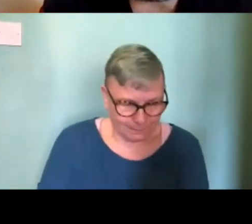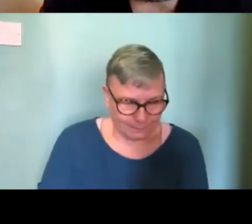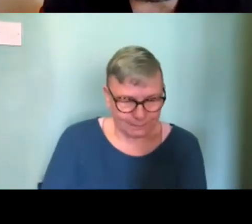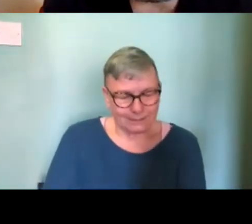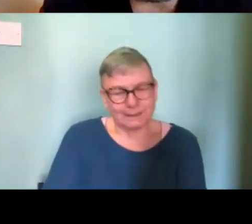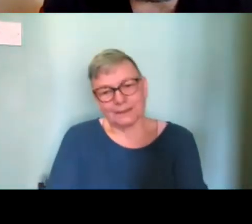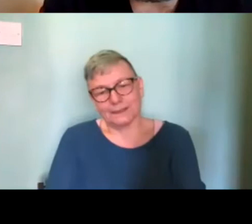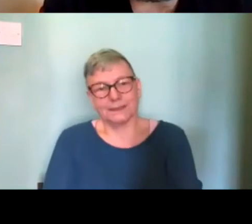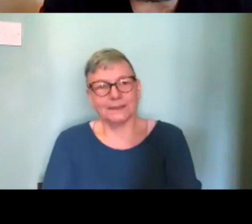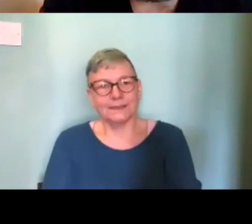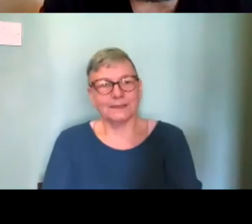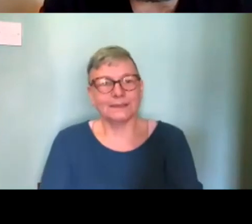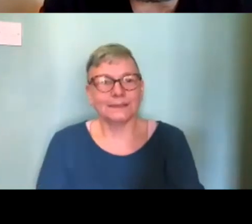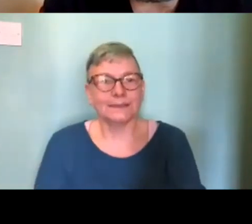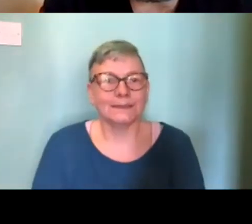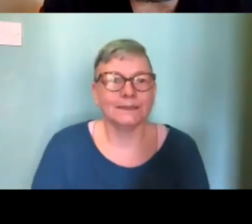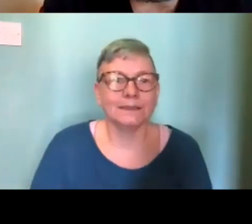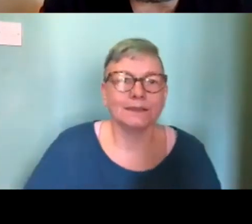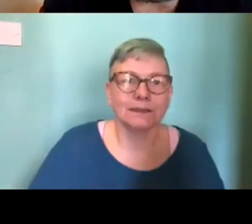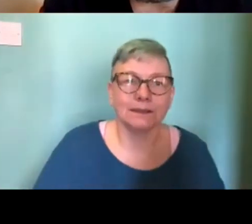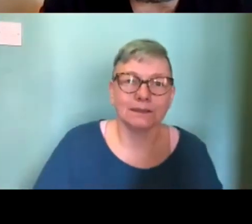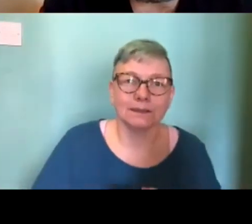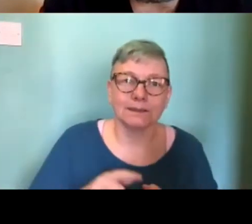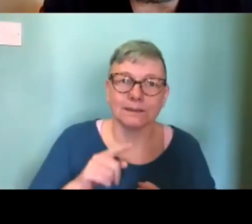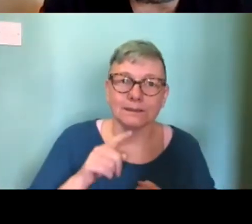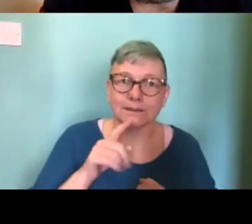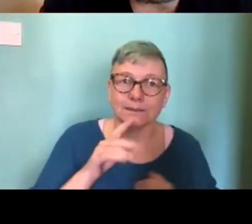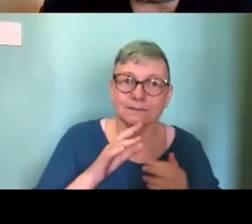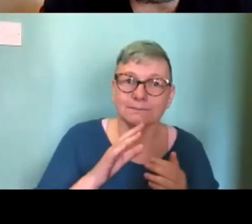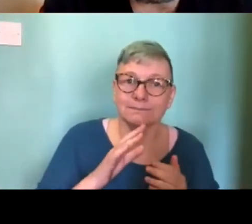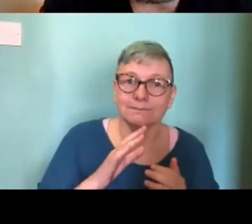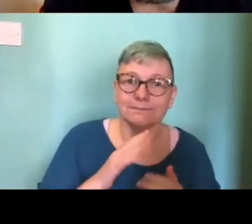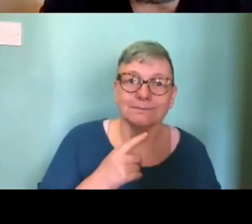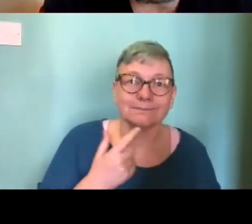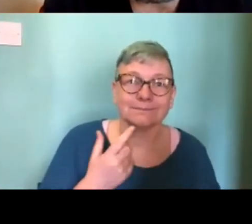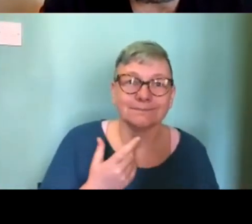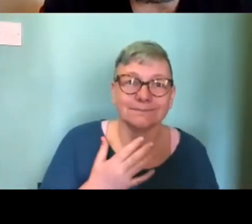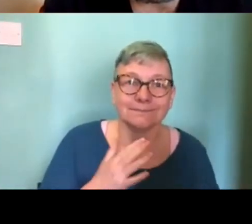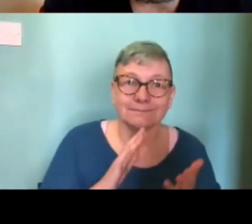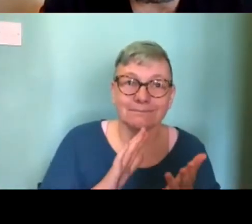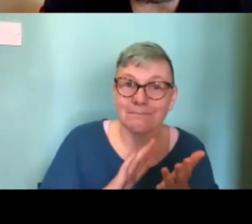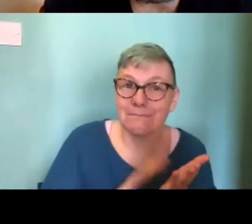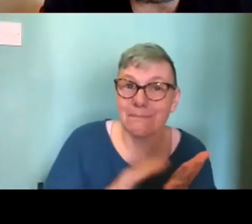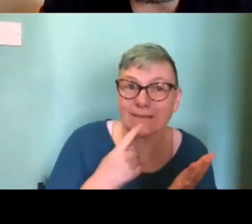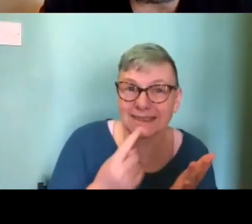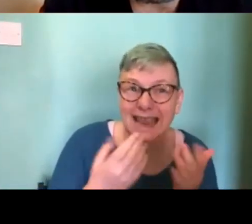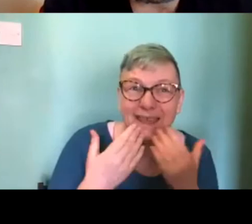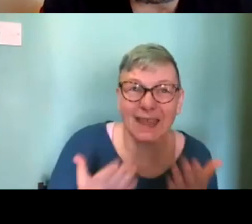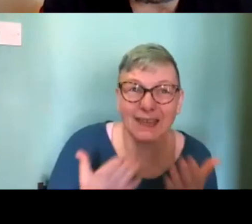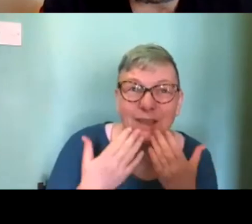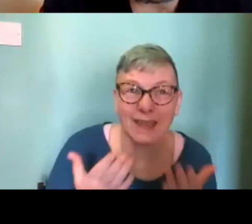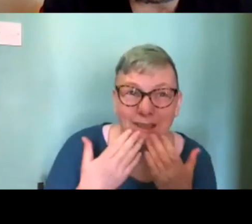Amazing, well - well, thank you, thank you all. And I, and I - I can't wait for next week. Erm -